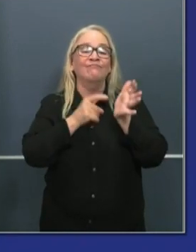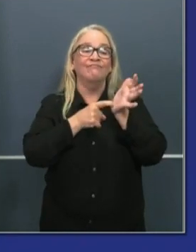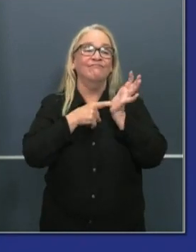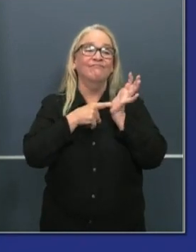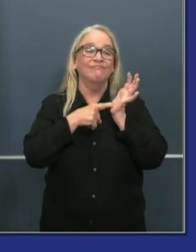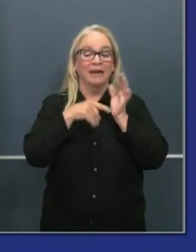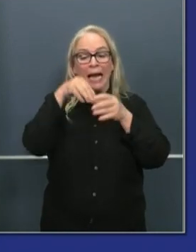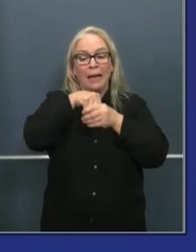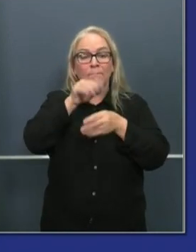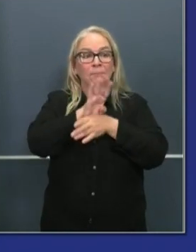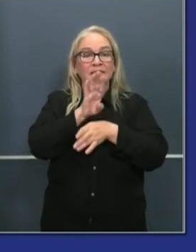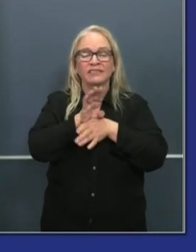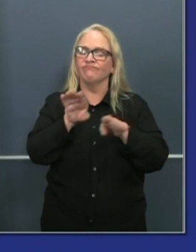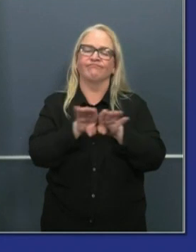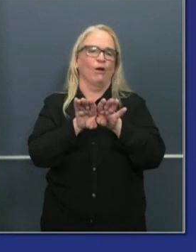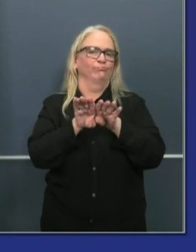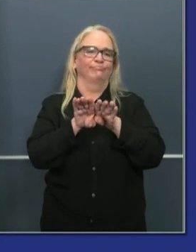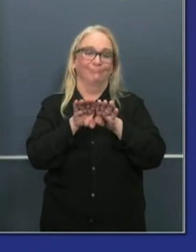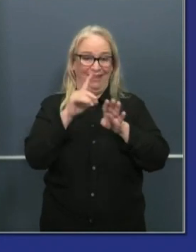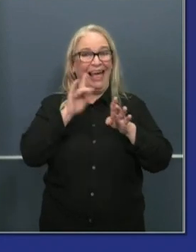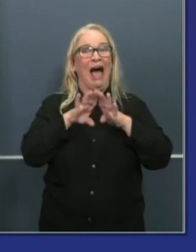CERTAIN SECTORS OF THE STATE WE